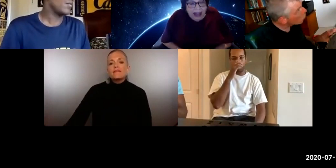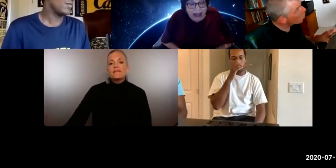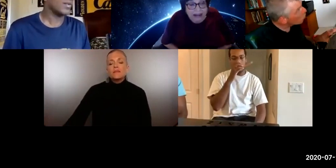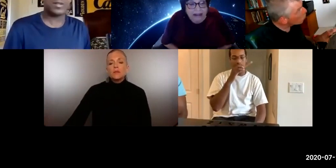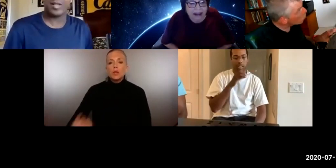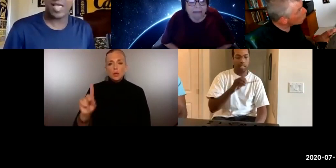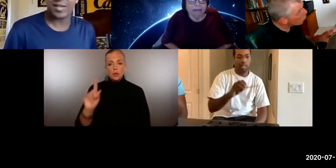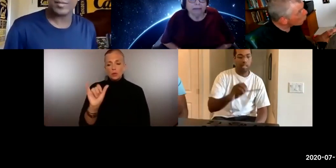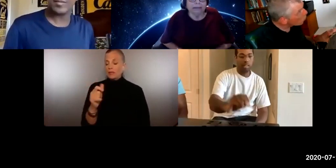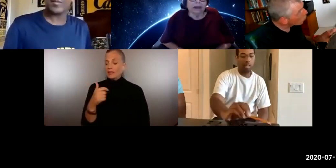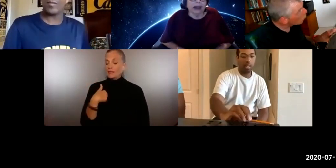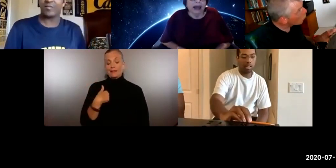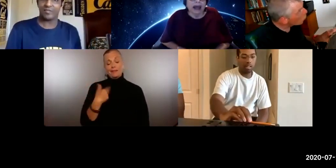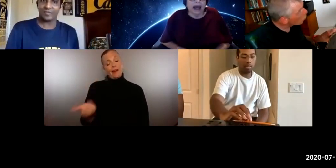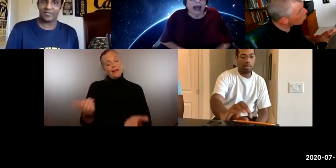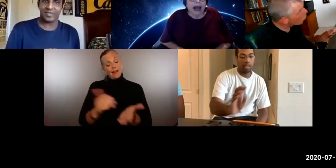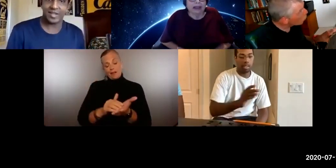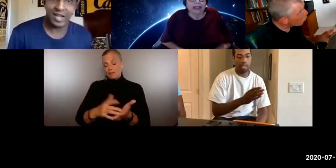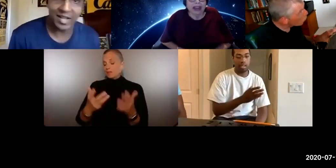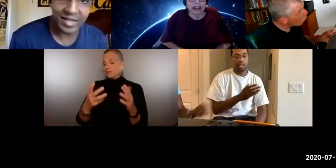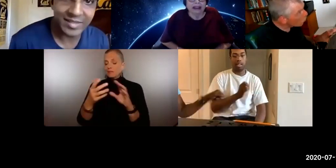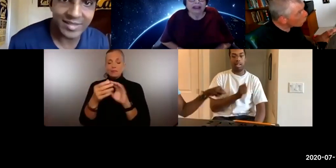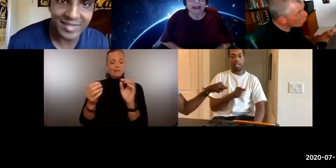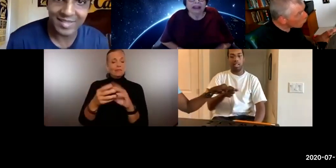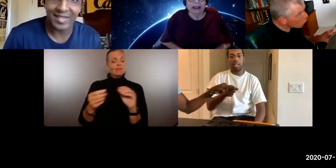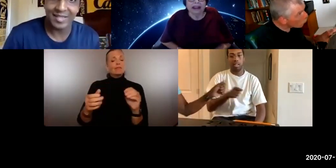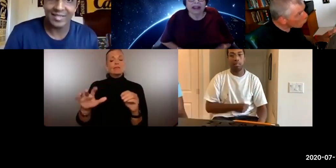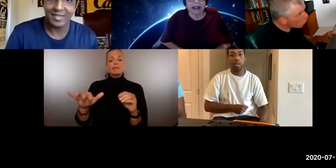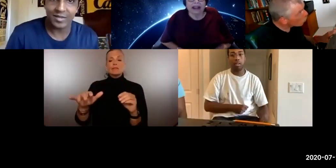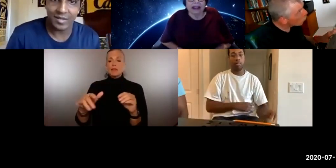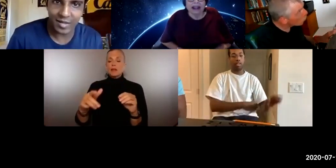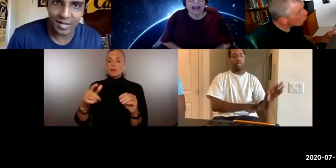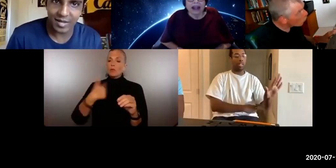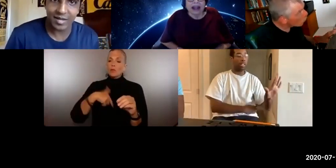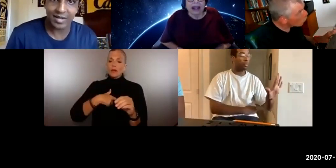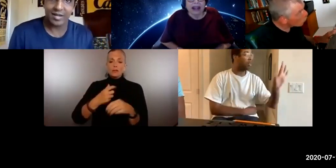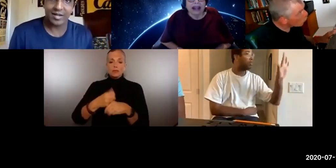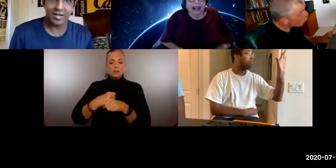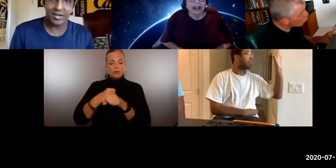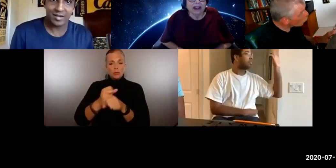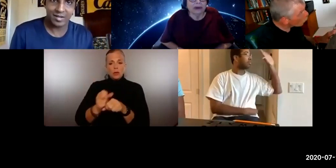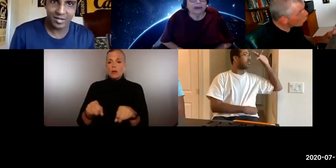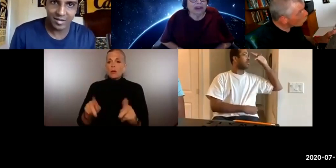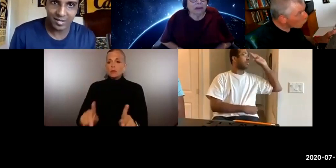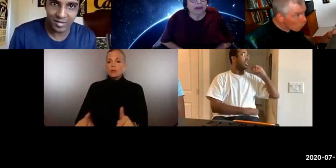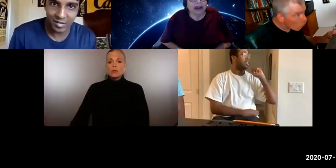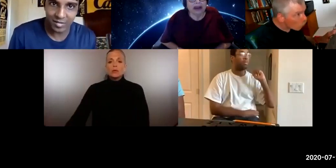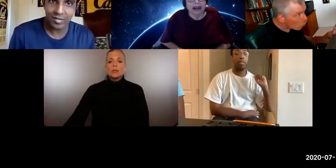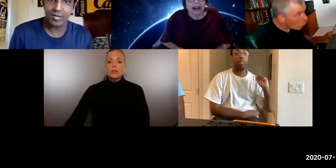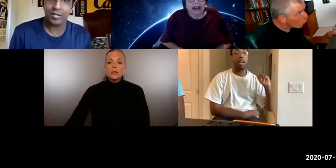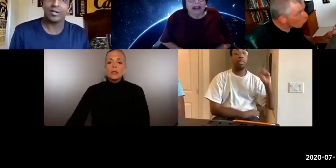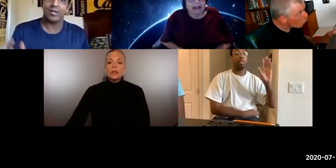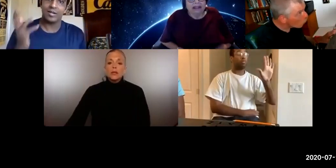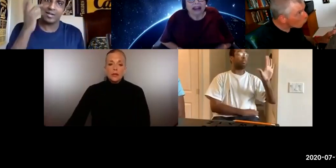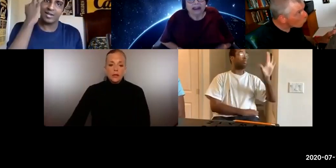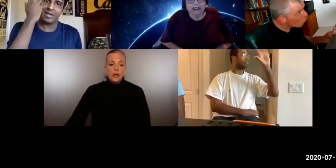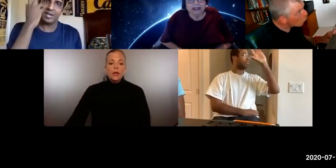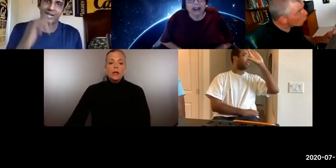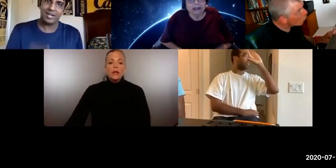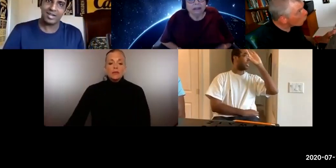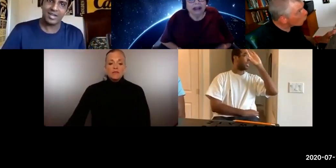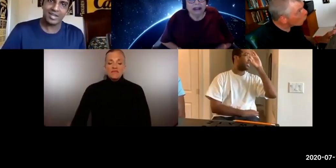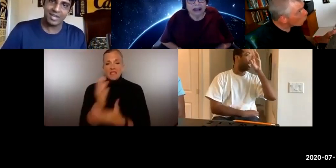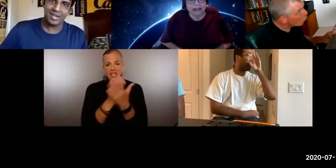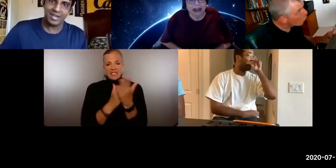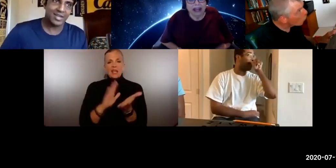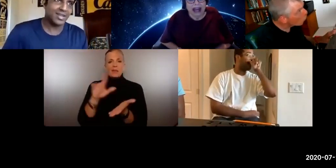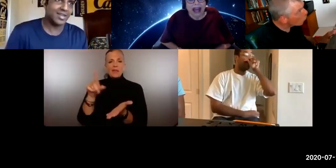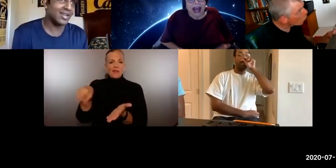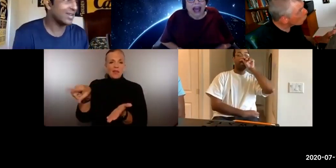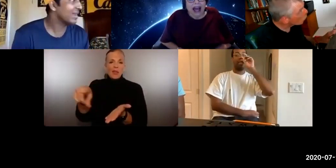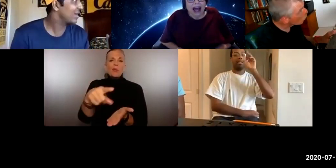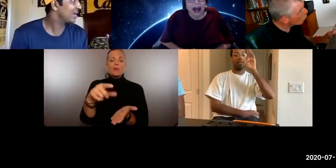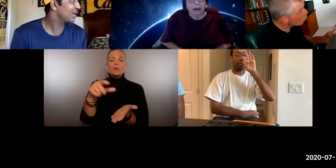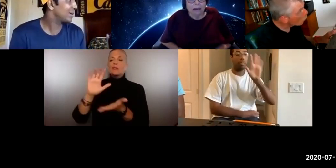And I think some of the Centers for Independent Living